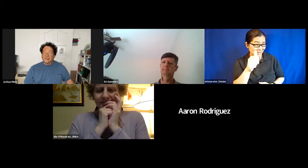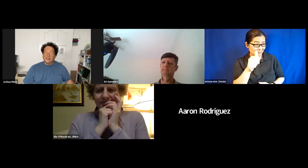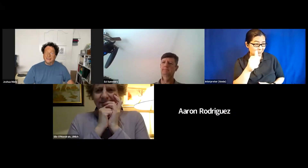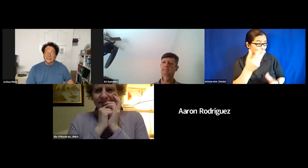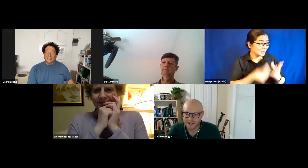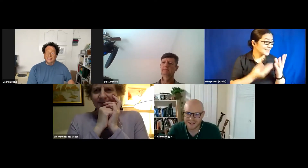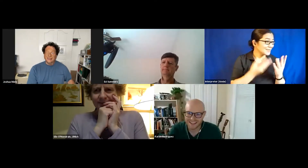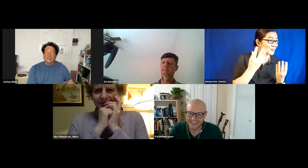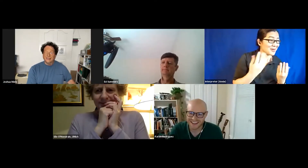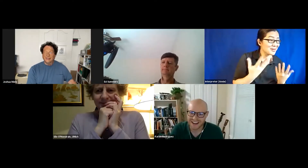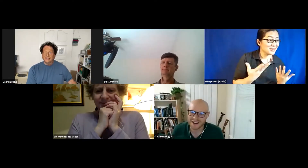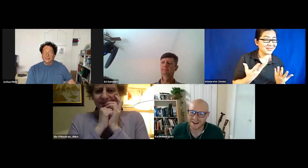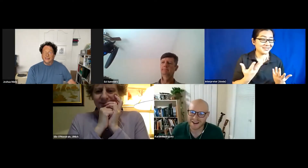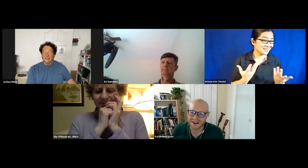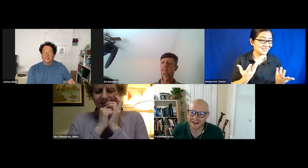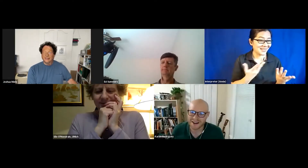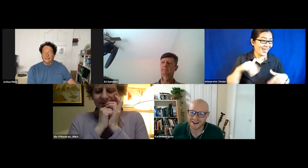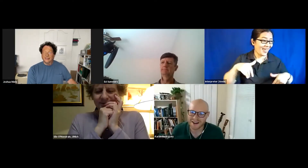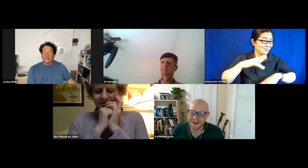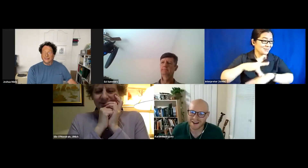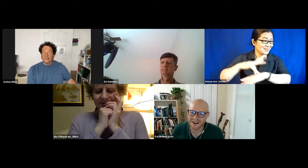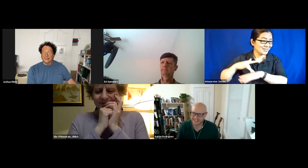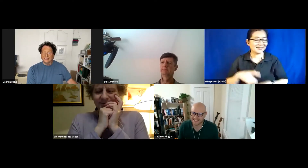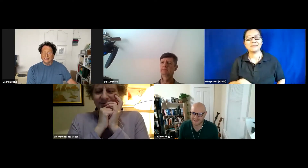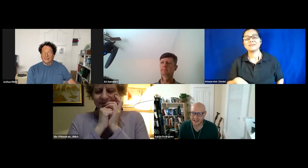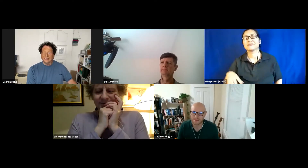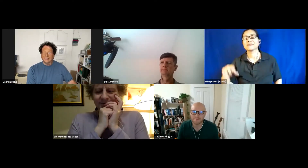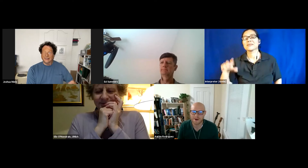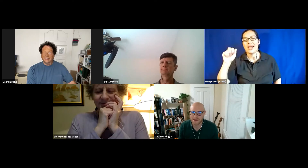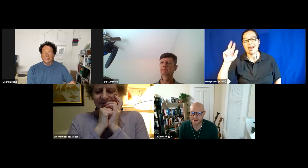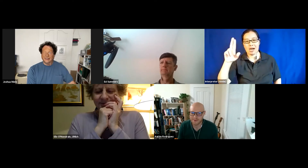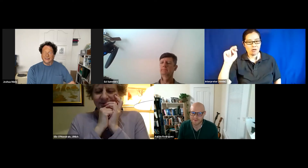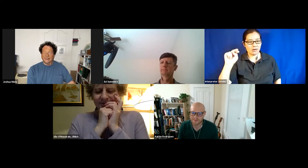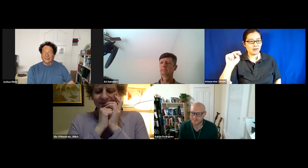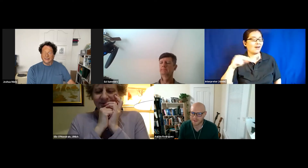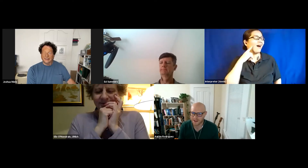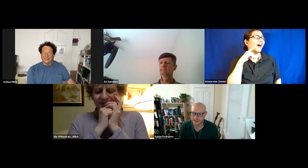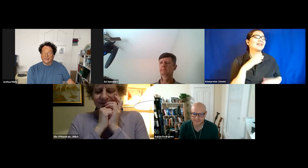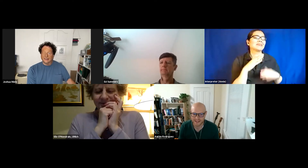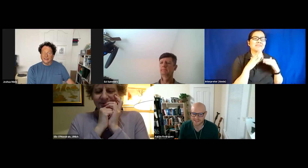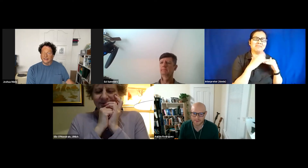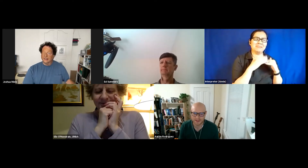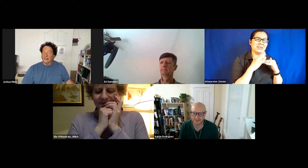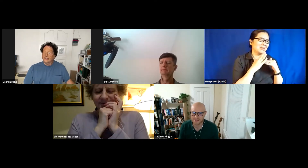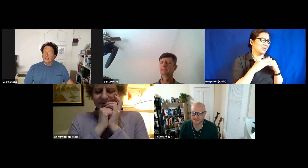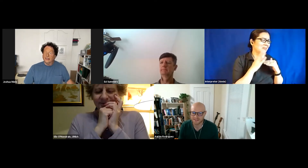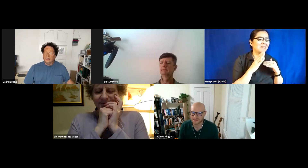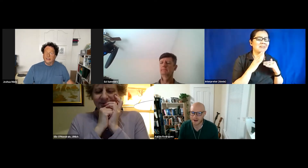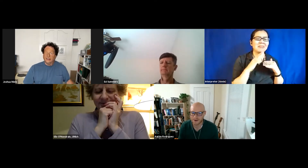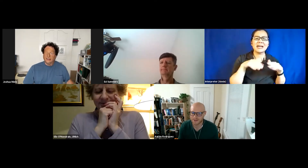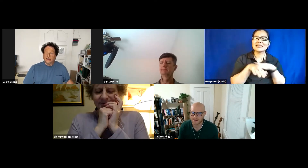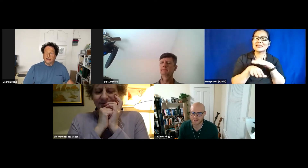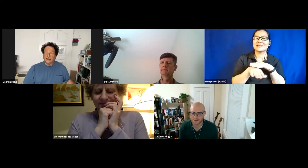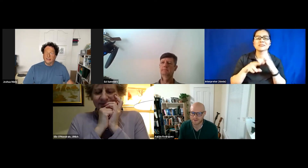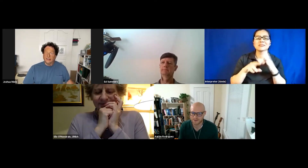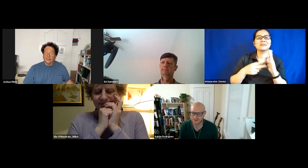Aaron Rodriguez: I think at the bare minimum accessibility meaning allowing the